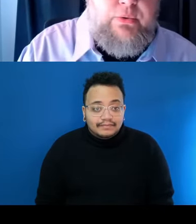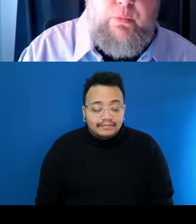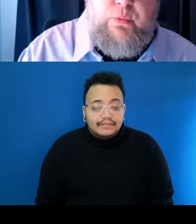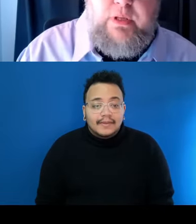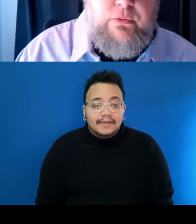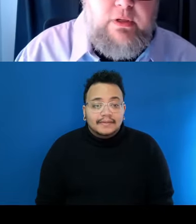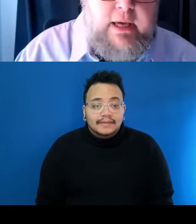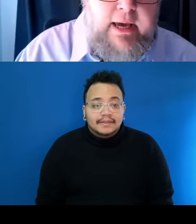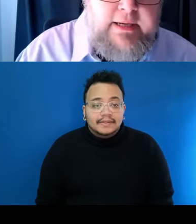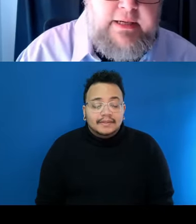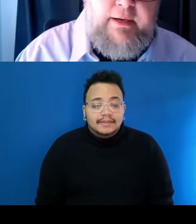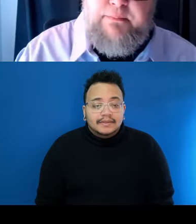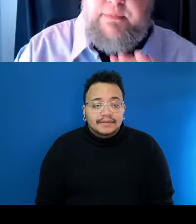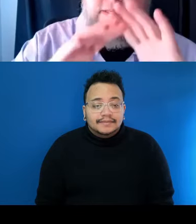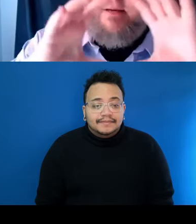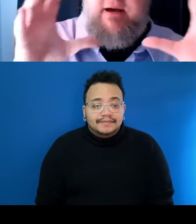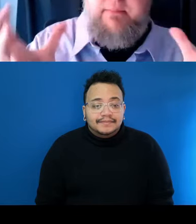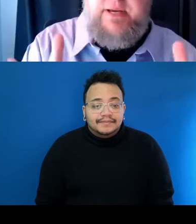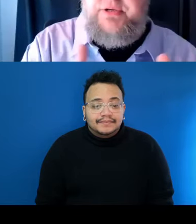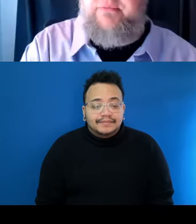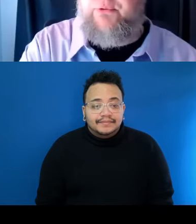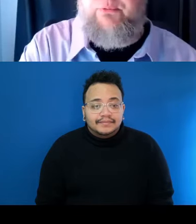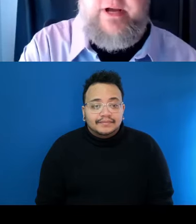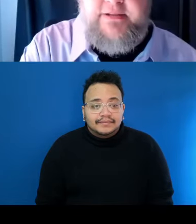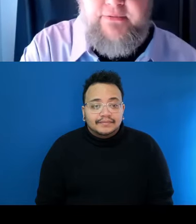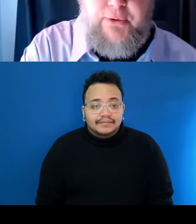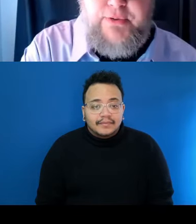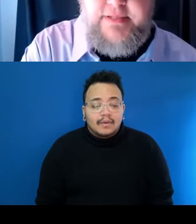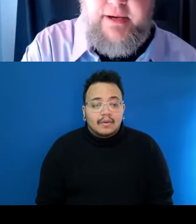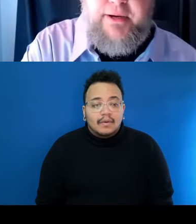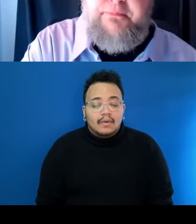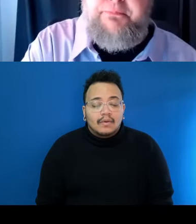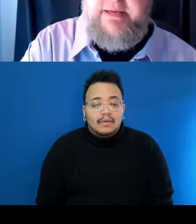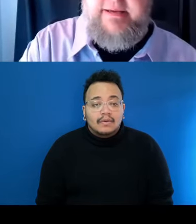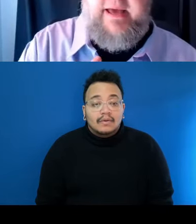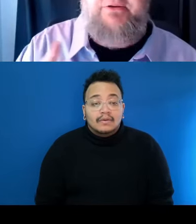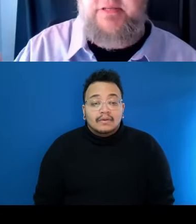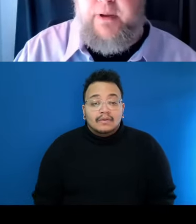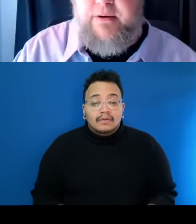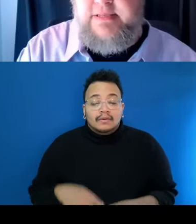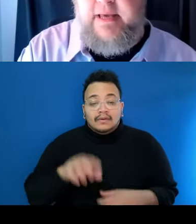So, we look at this combination of the rest of those health disparities